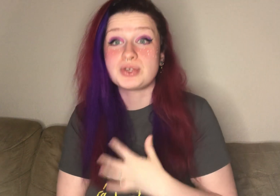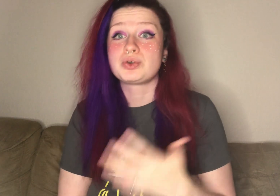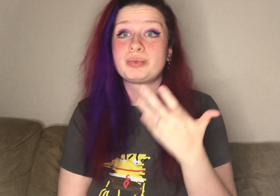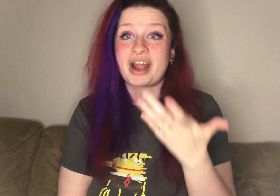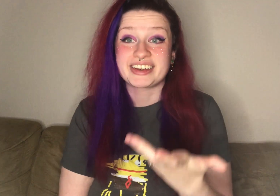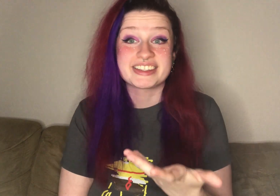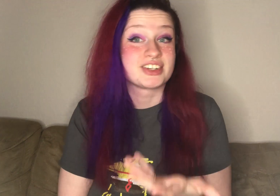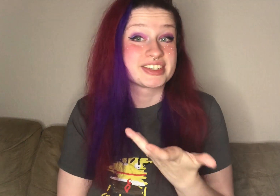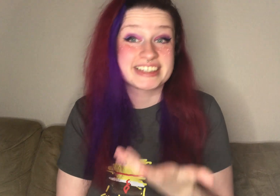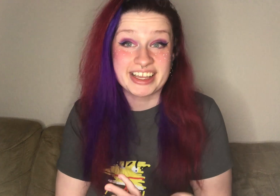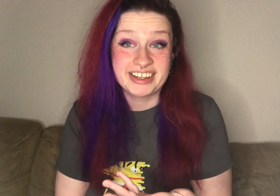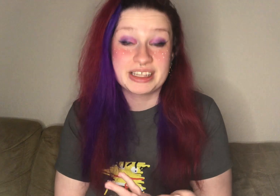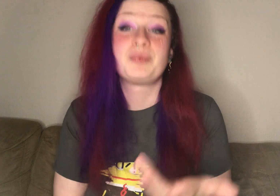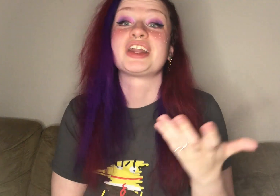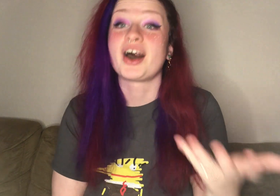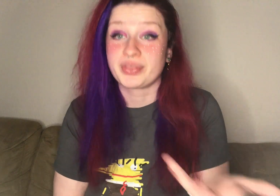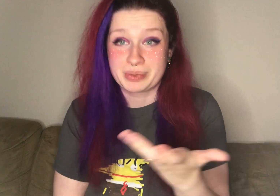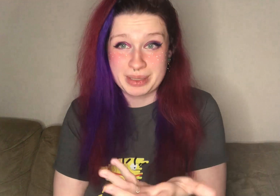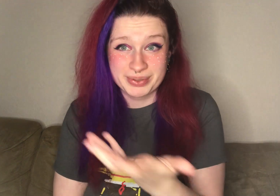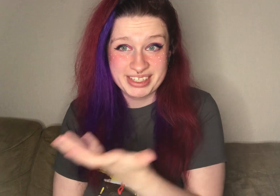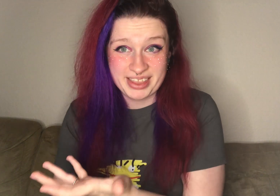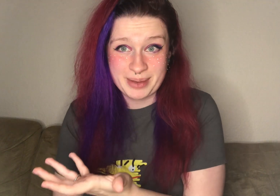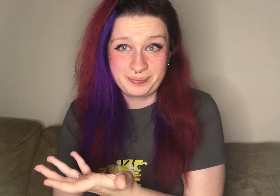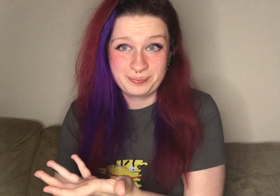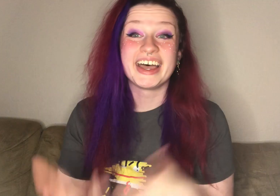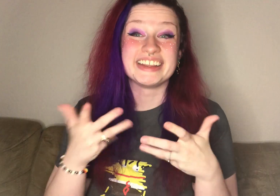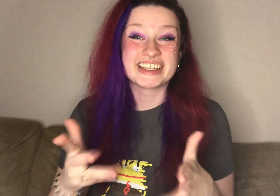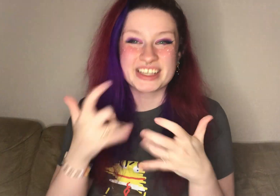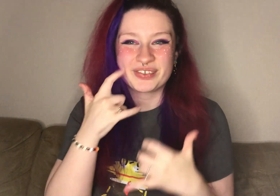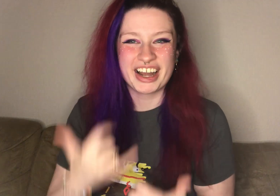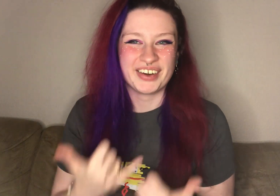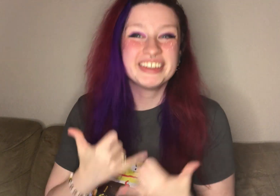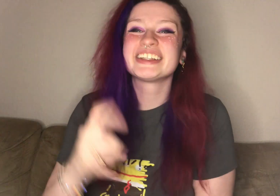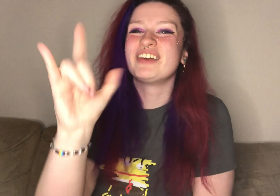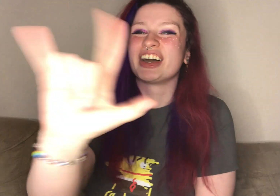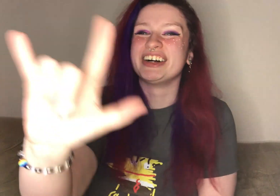you can practice understanding them when other people say them and that's it for now love y'all